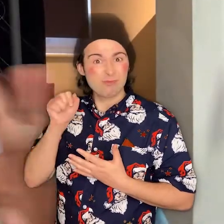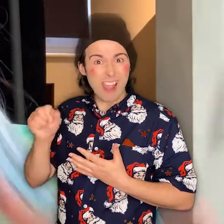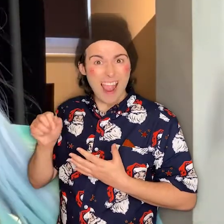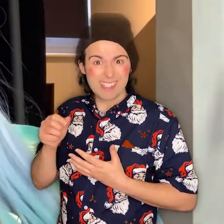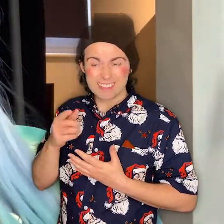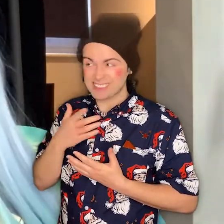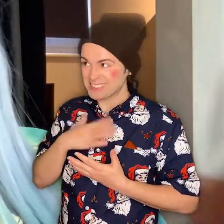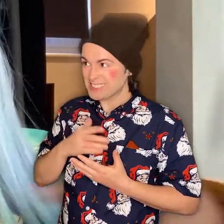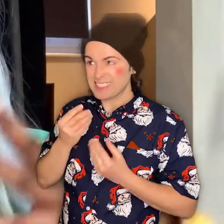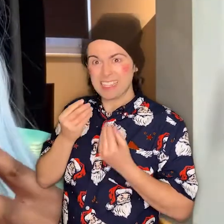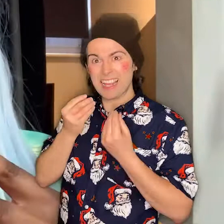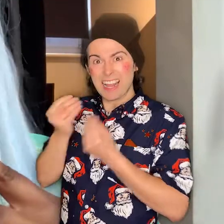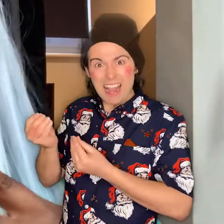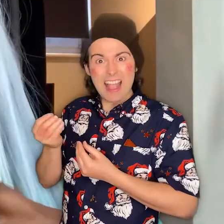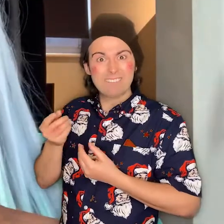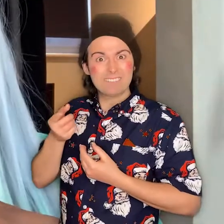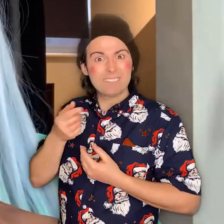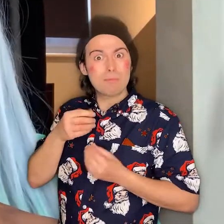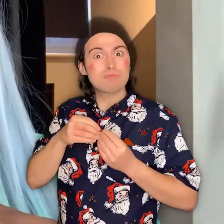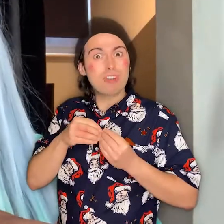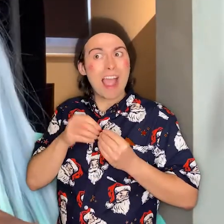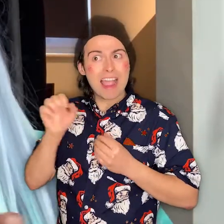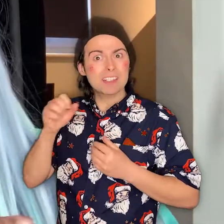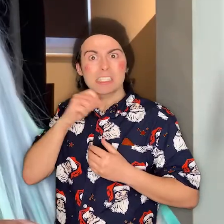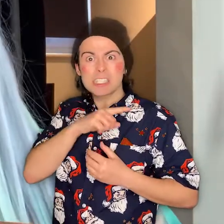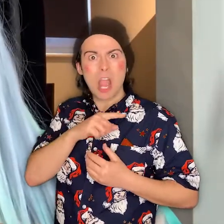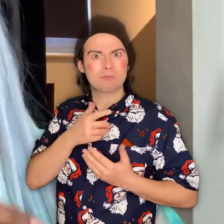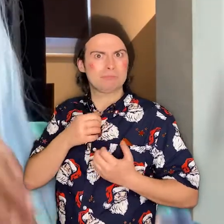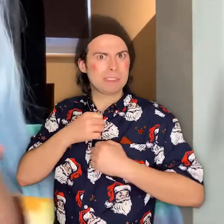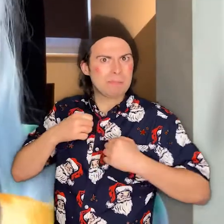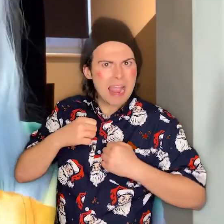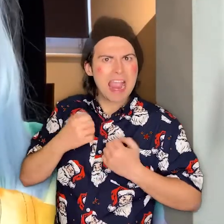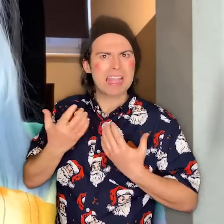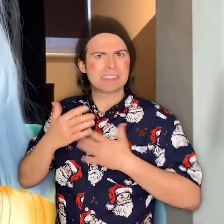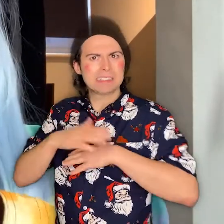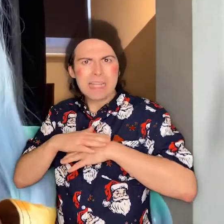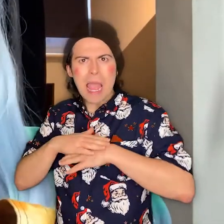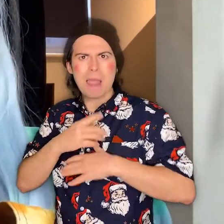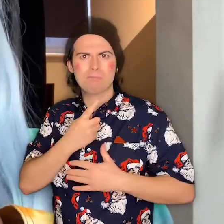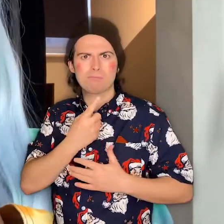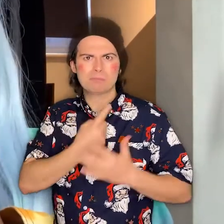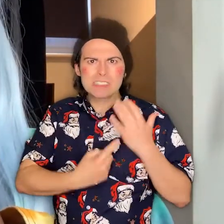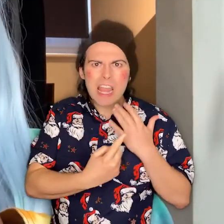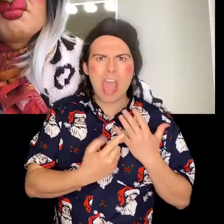him and Stephen are their own wee family now. I remember when our Jacqueline moved out